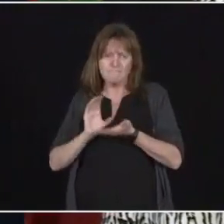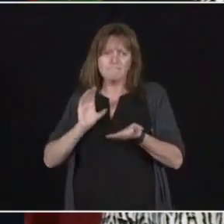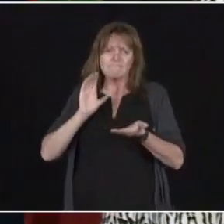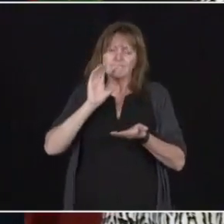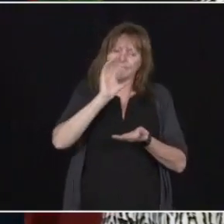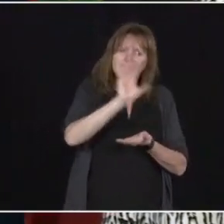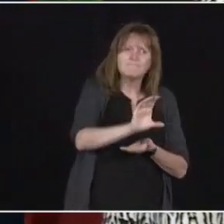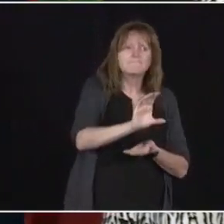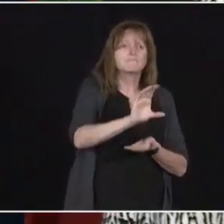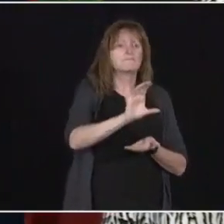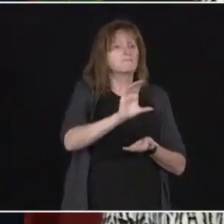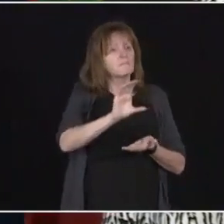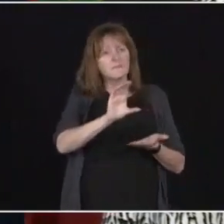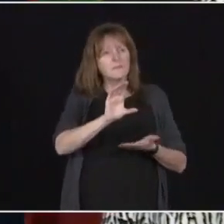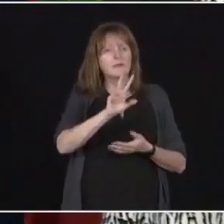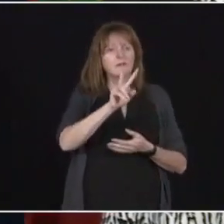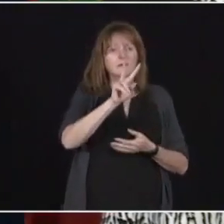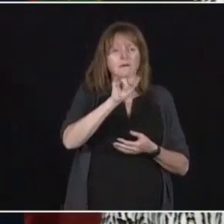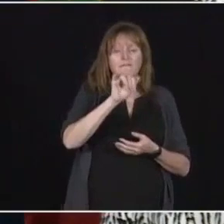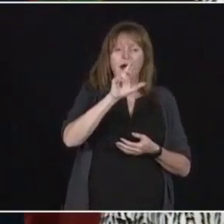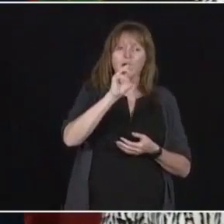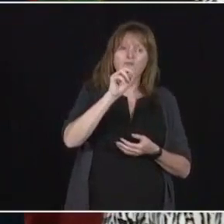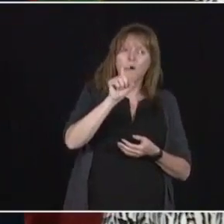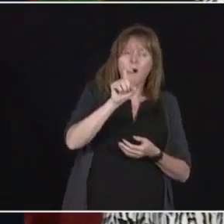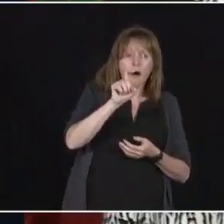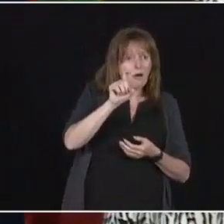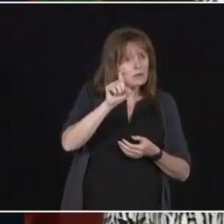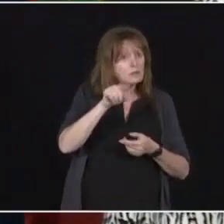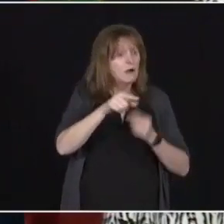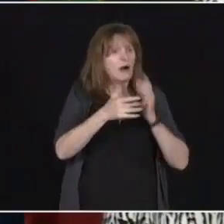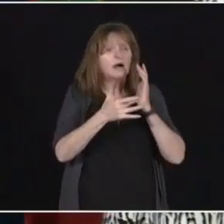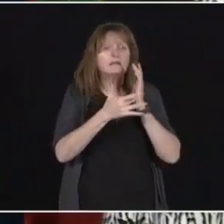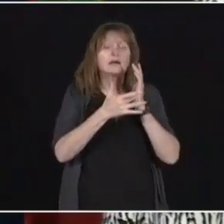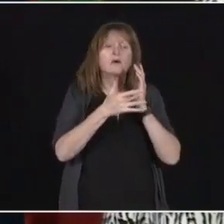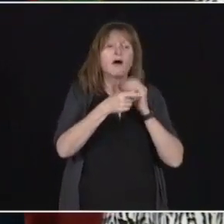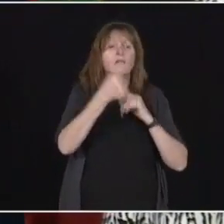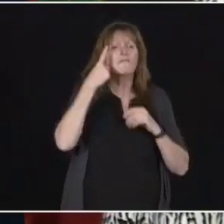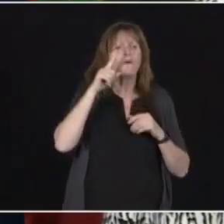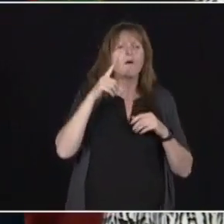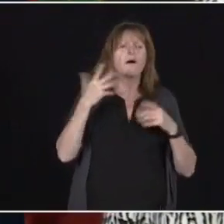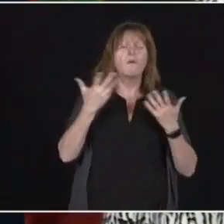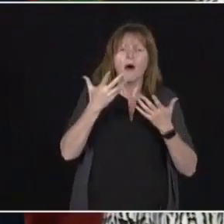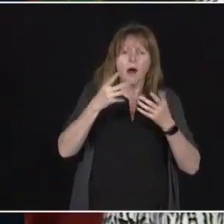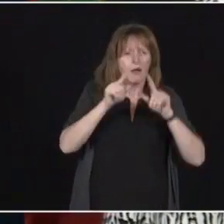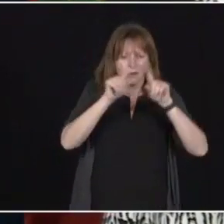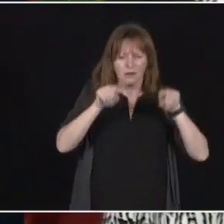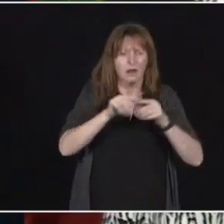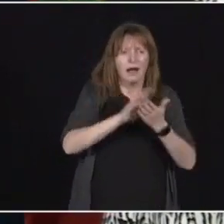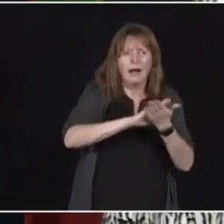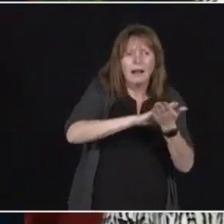a couple of weeks ago and I wrecked technologies and Oakville to make sanitizer wipes. We are making facemasks.